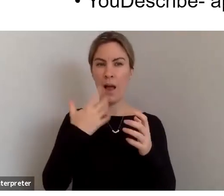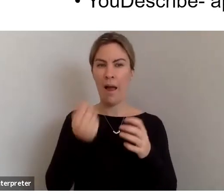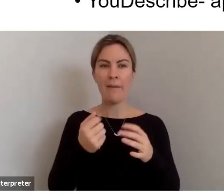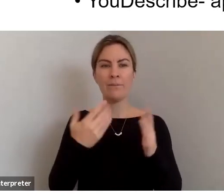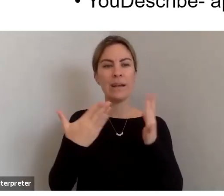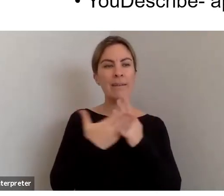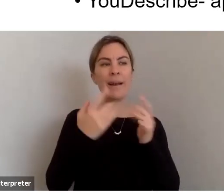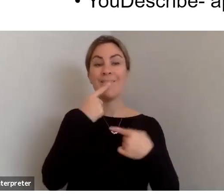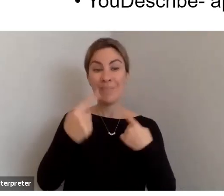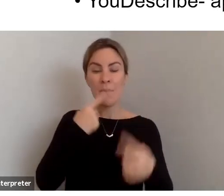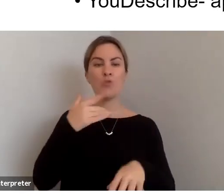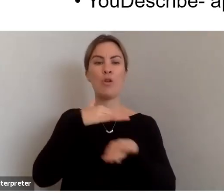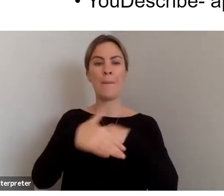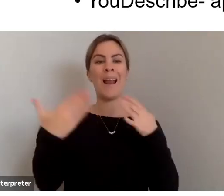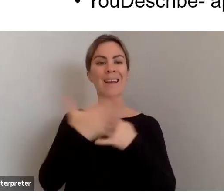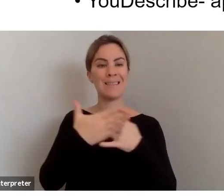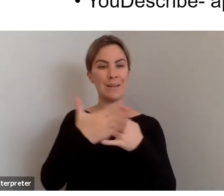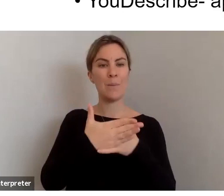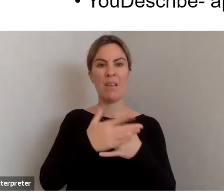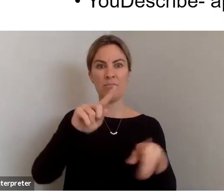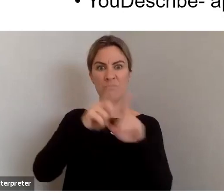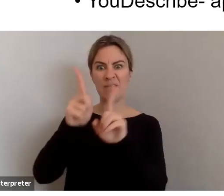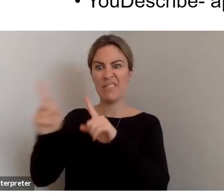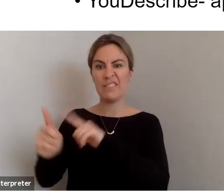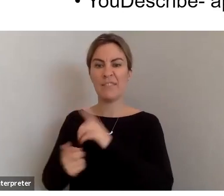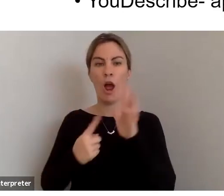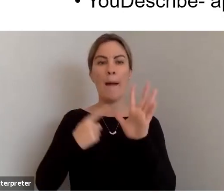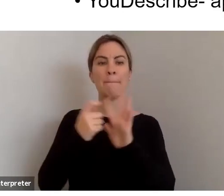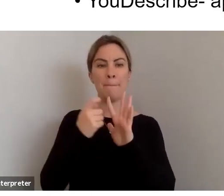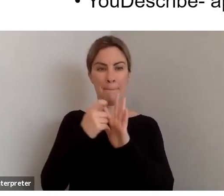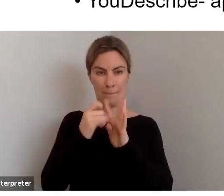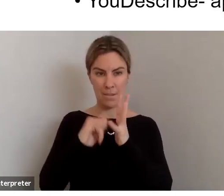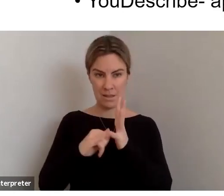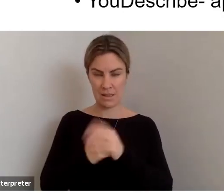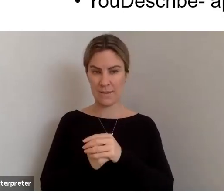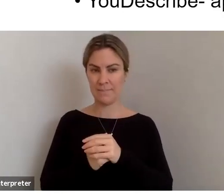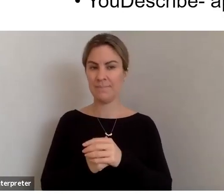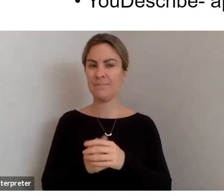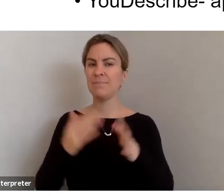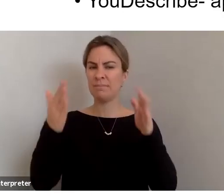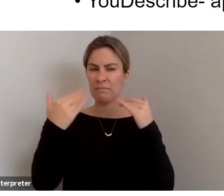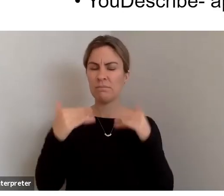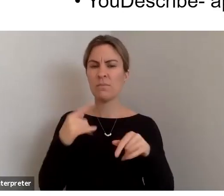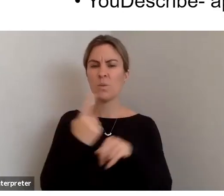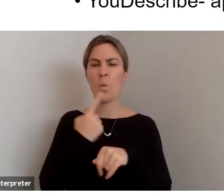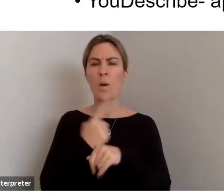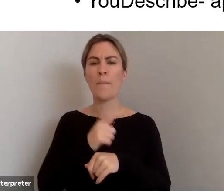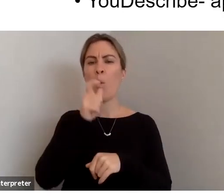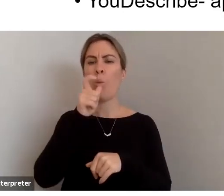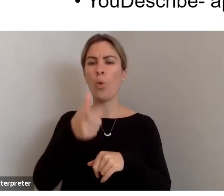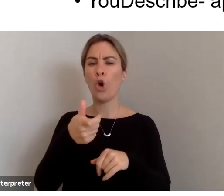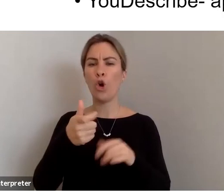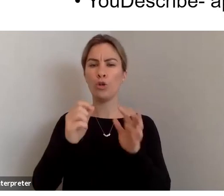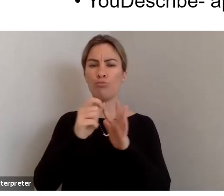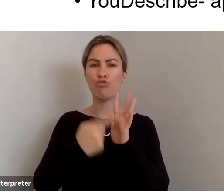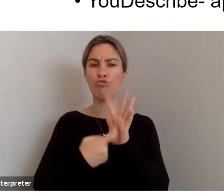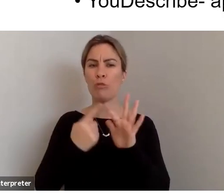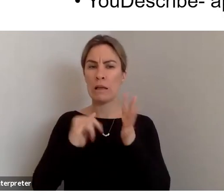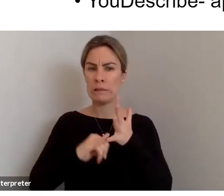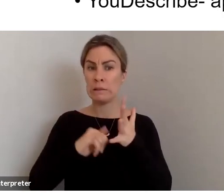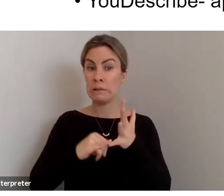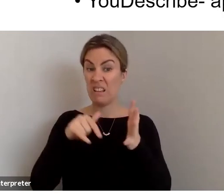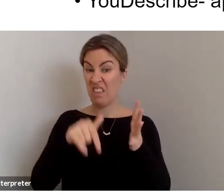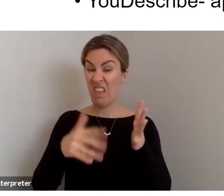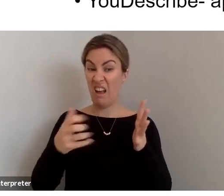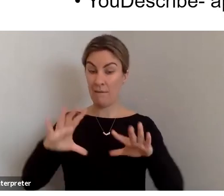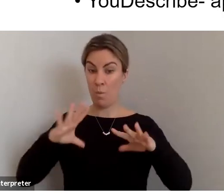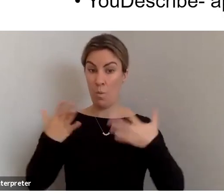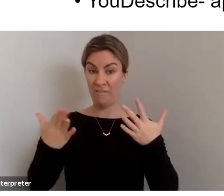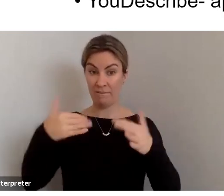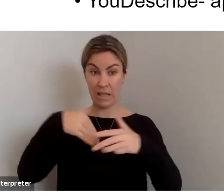I wanted to touch on Word Press which has accessibility options on